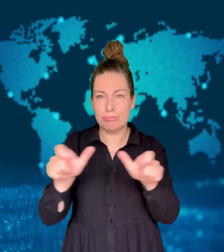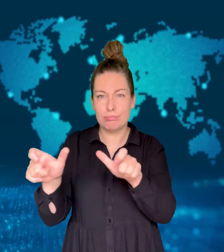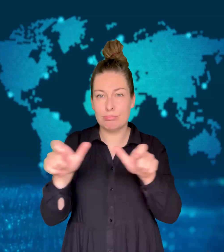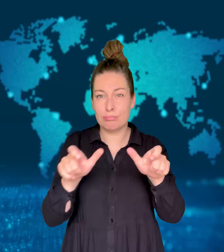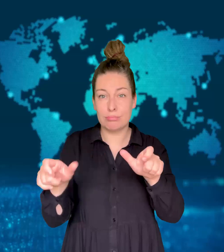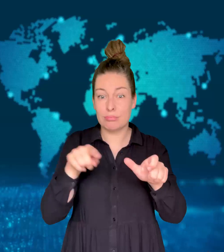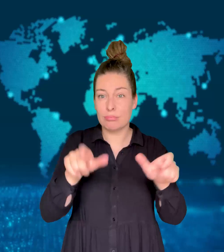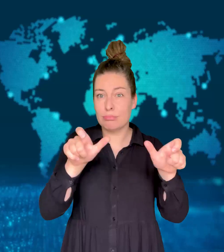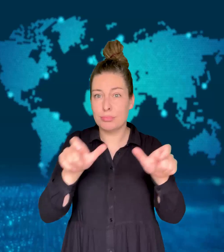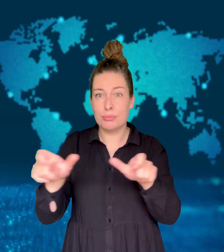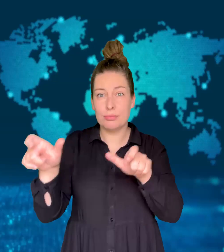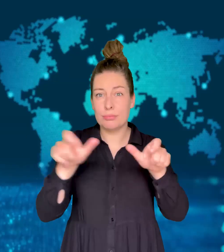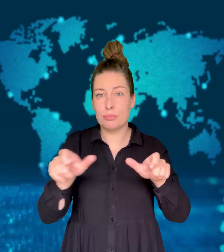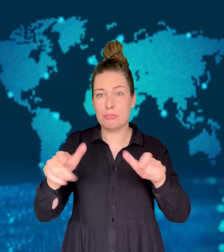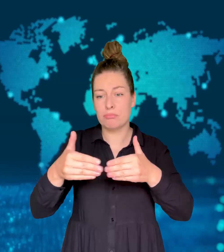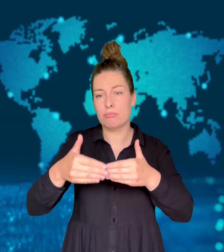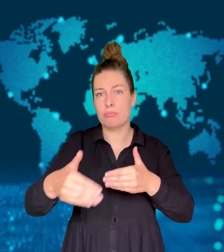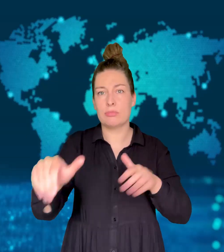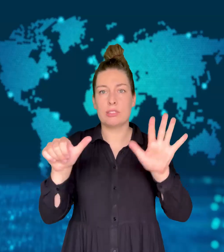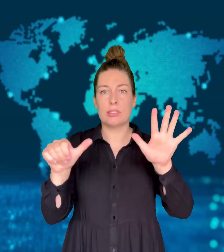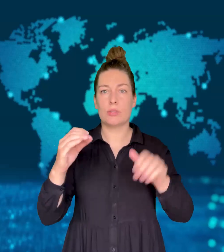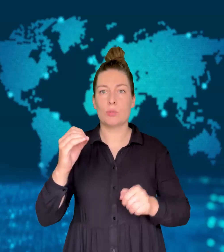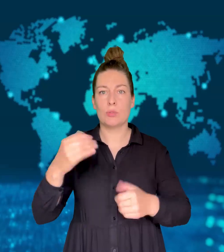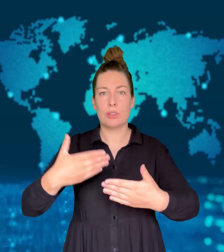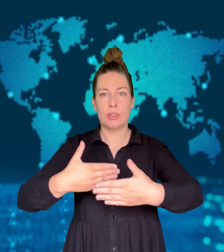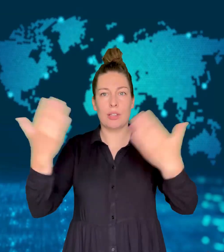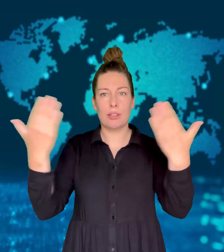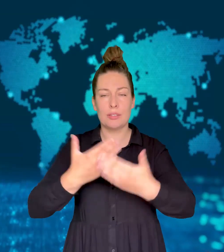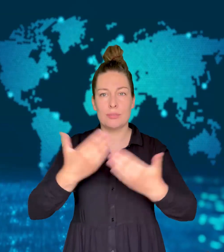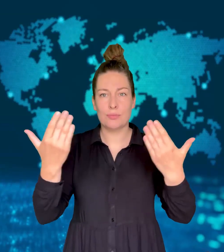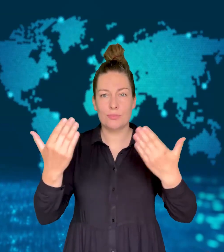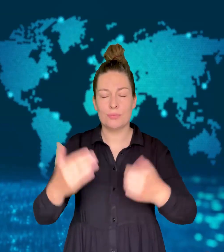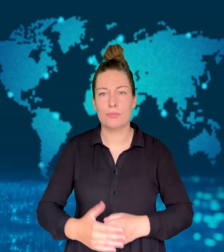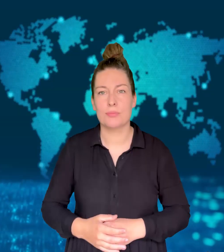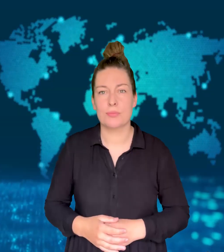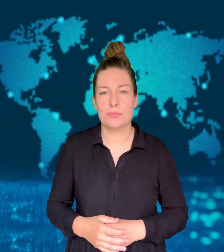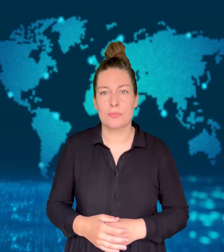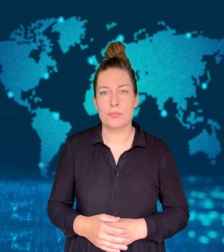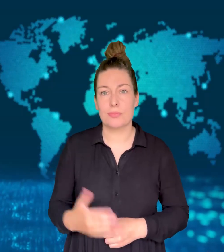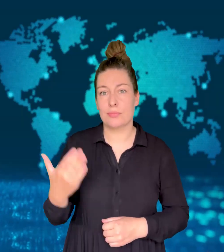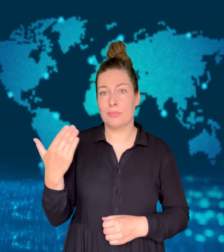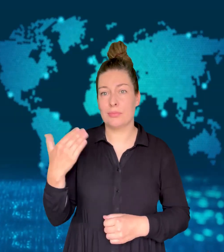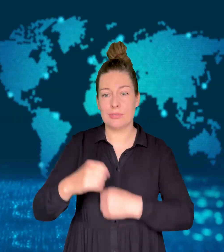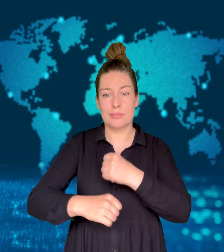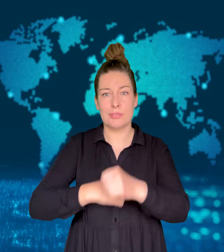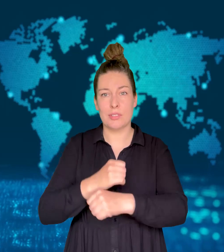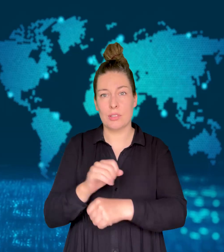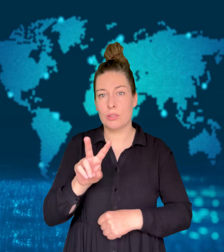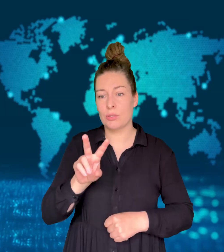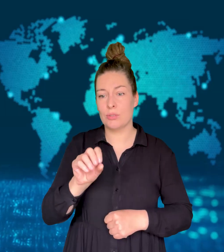President Lasso has tried to tackle problems in the prison